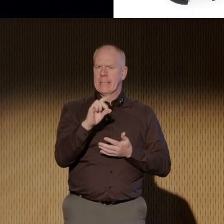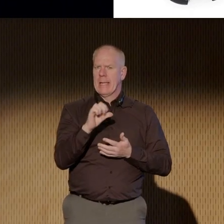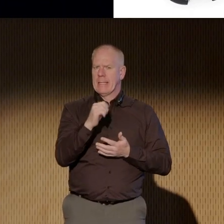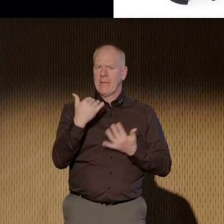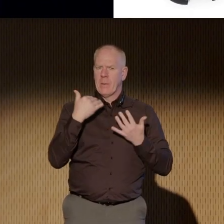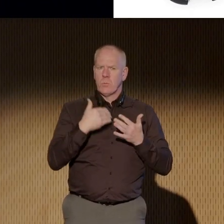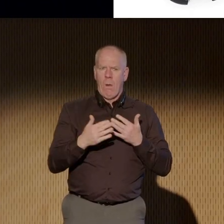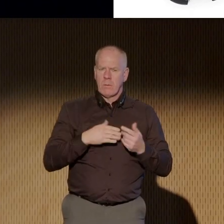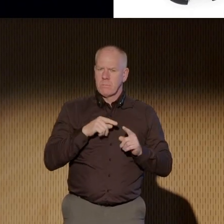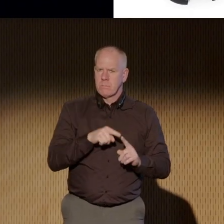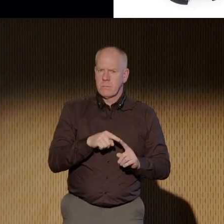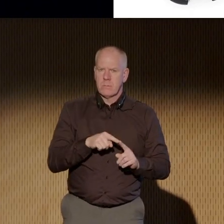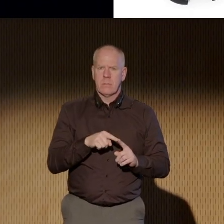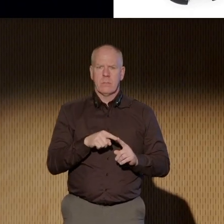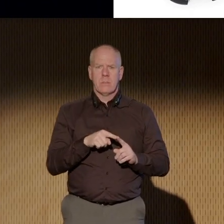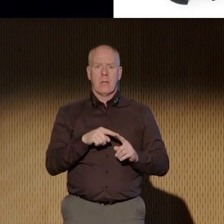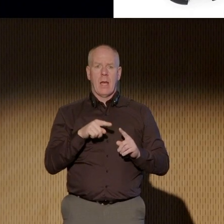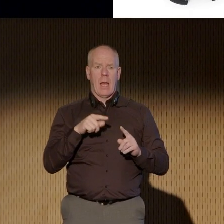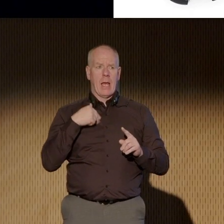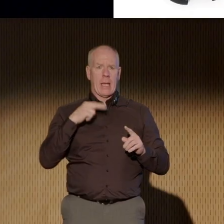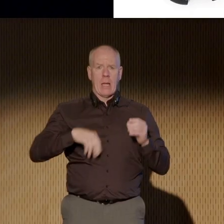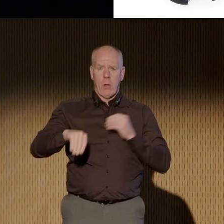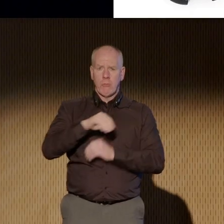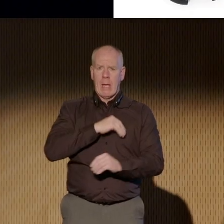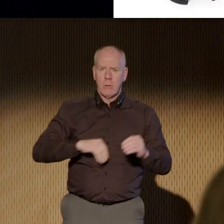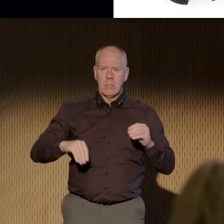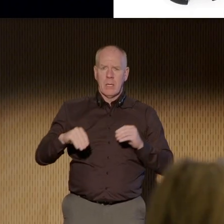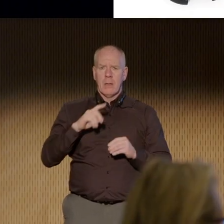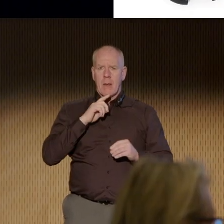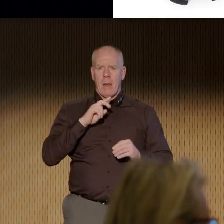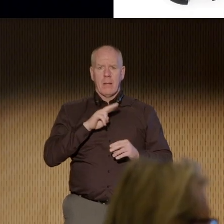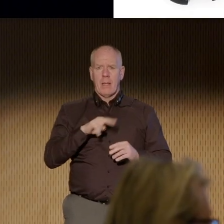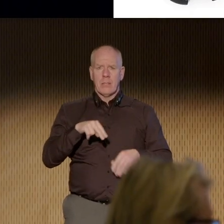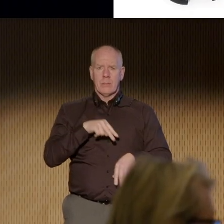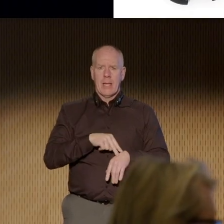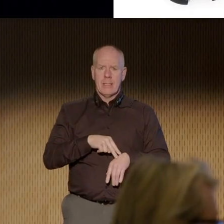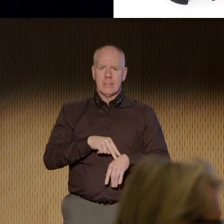And I'm told I can move around, but I'm not to stand underneath the speakers,